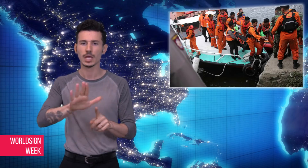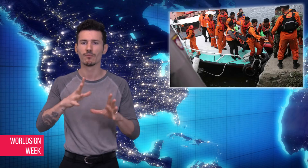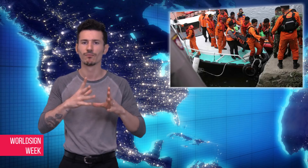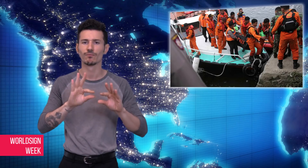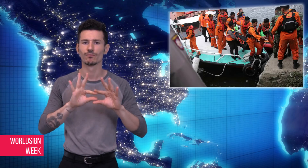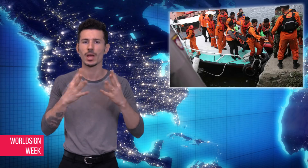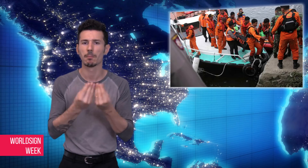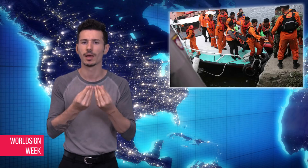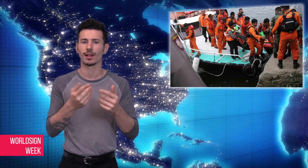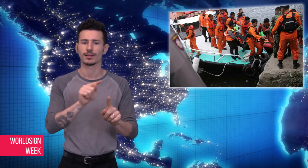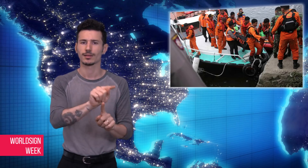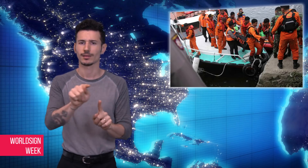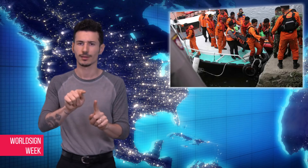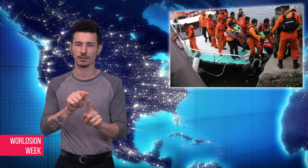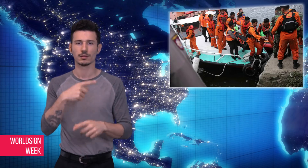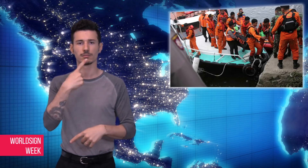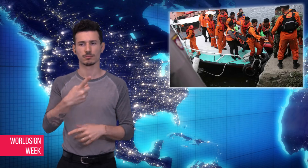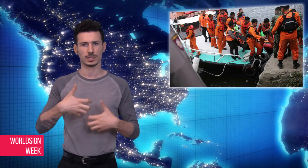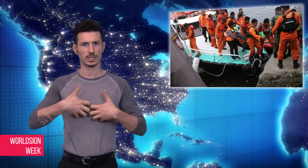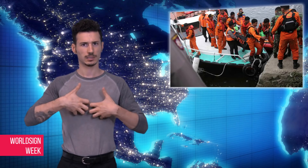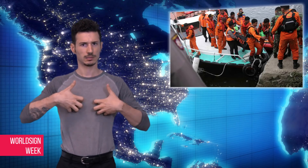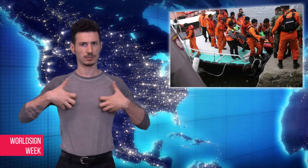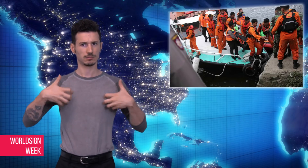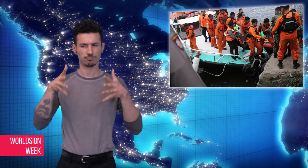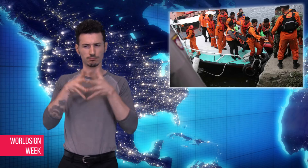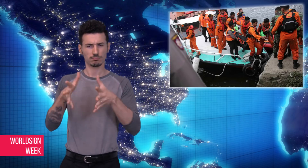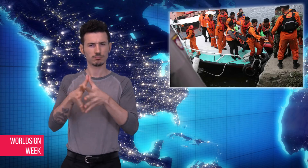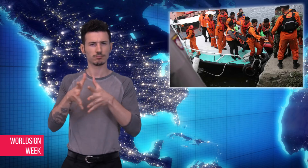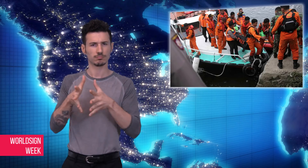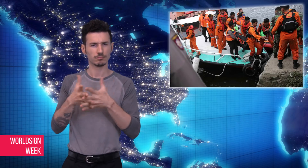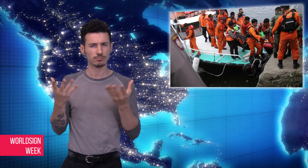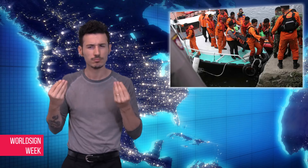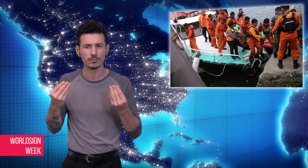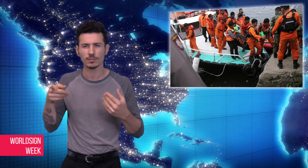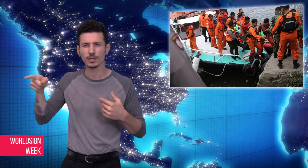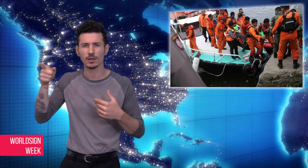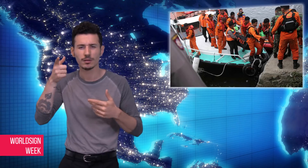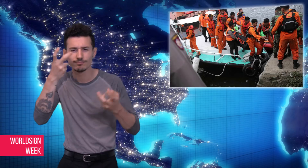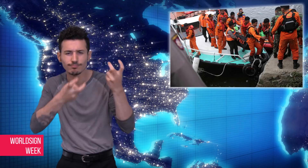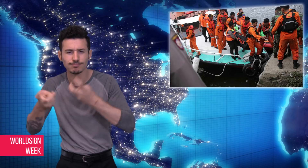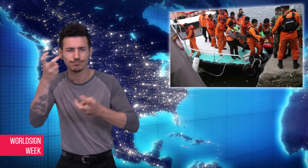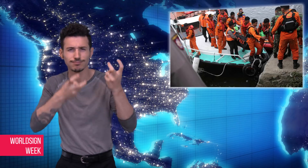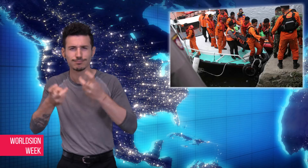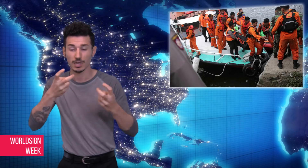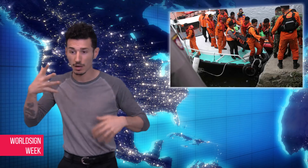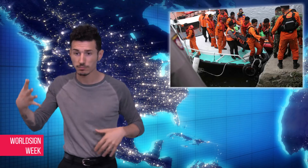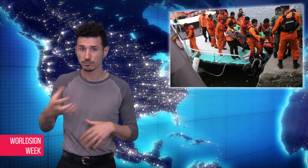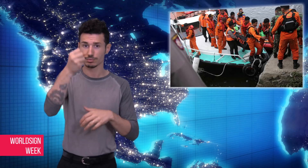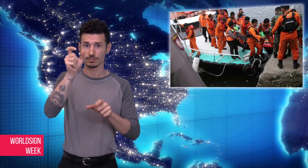family members of the missing